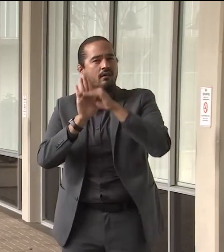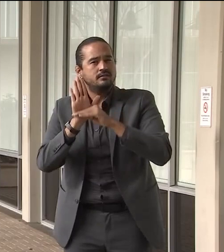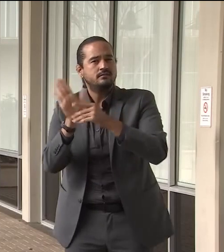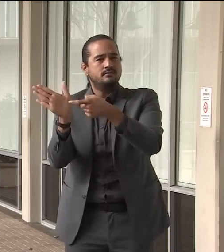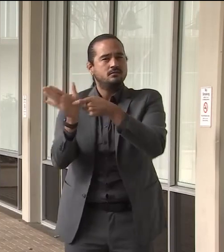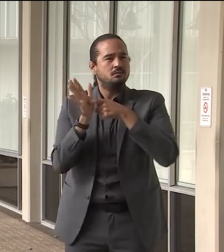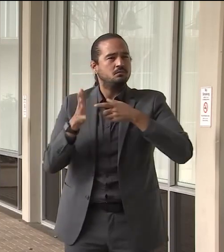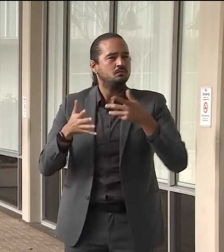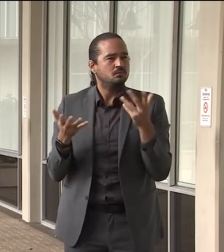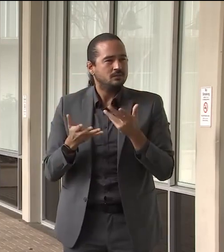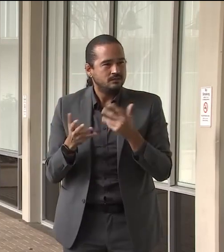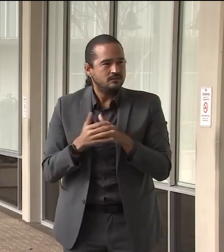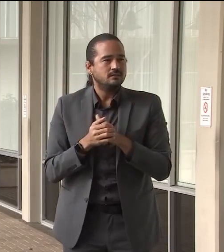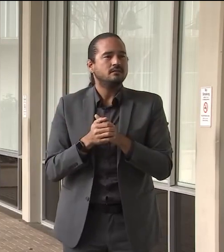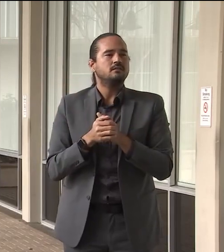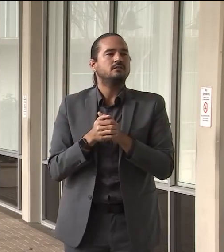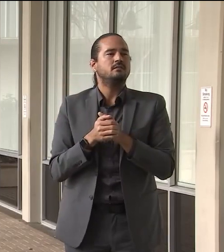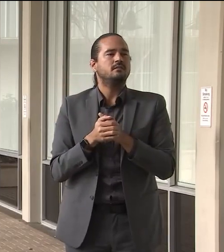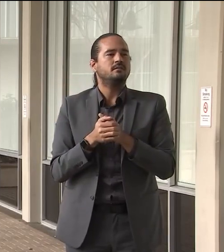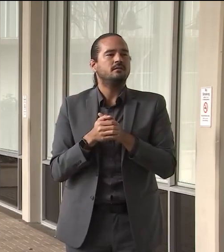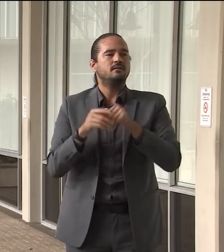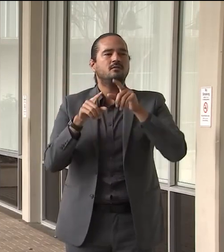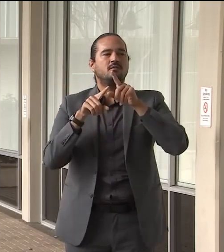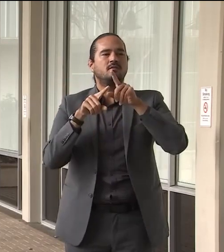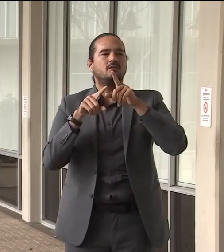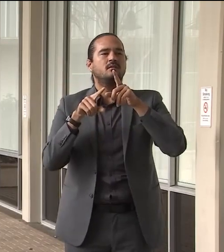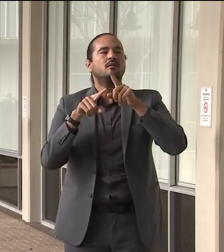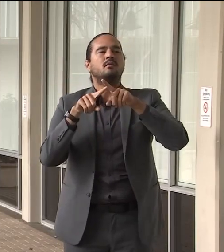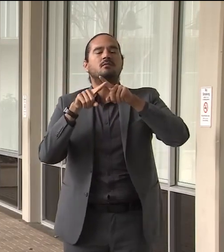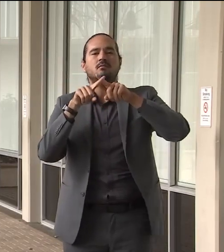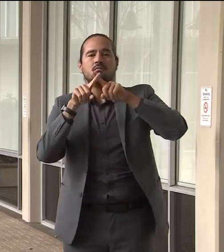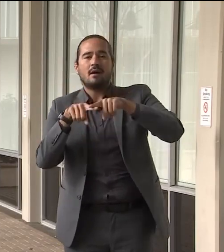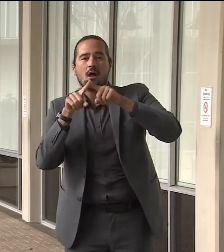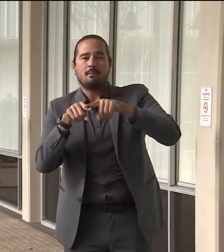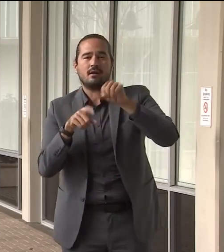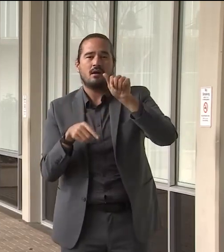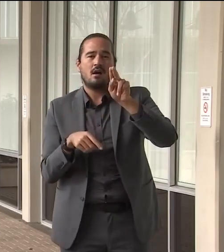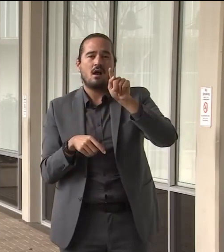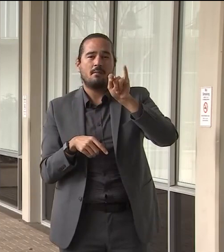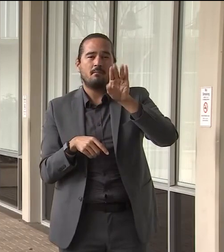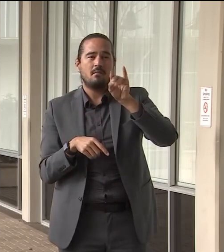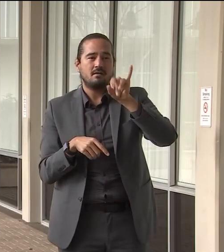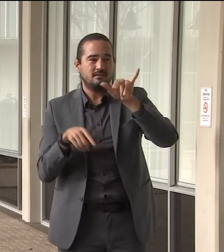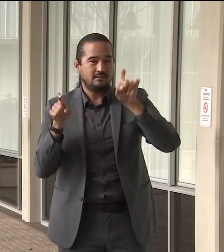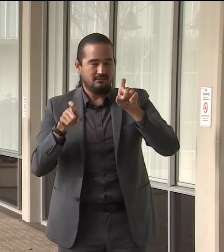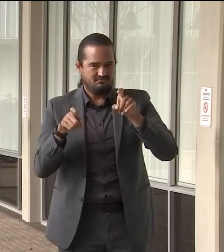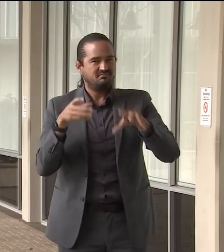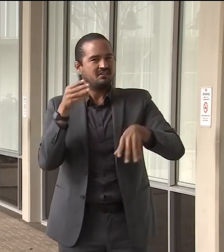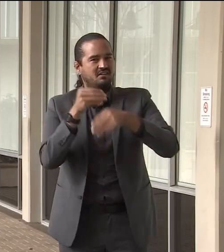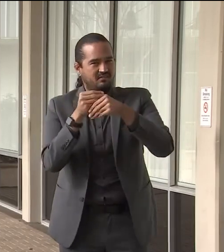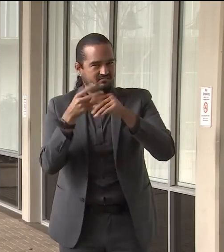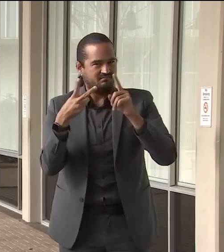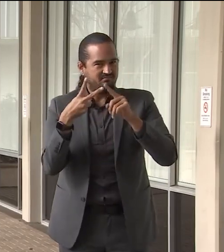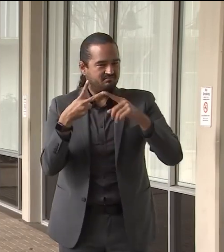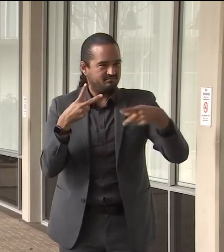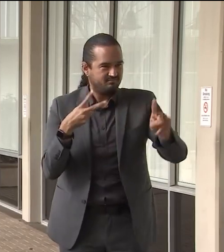testing. County Council, James have been sent after officials received complaints about a lack of adequate testing and to